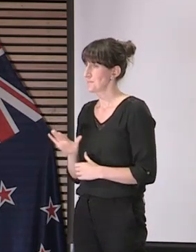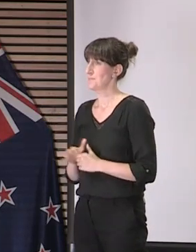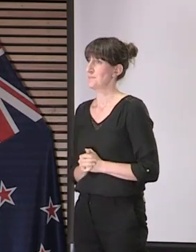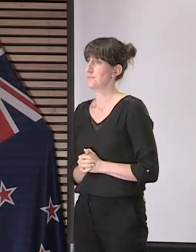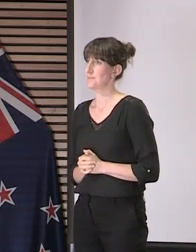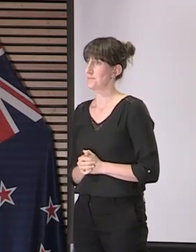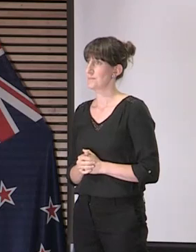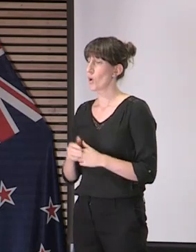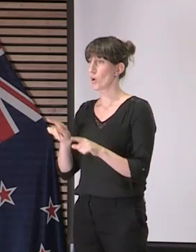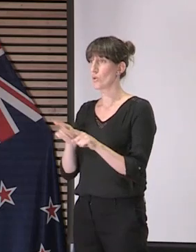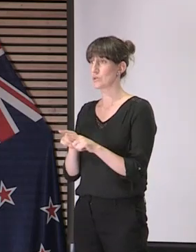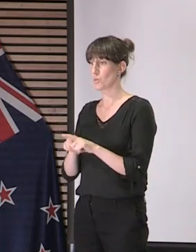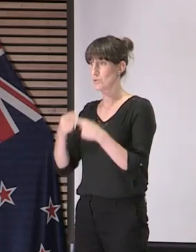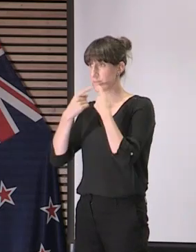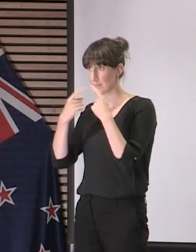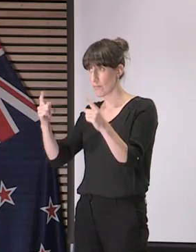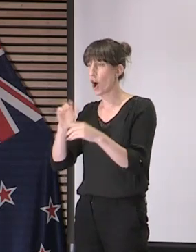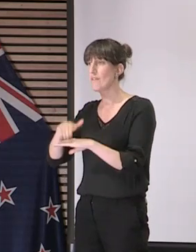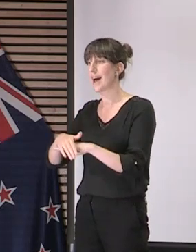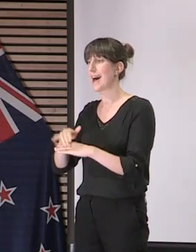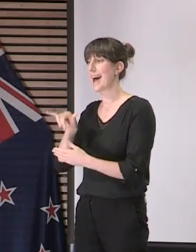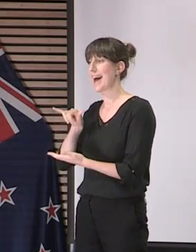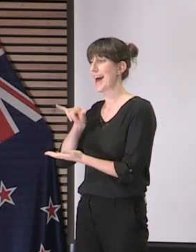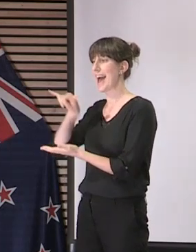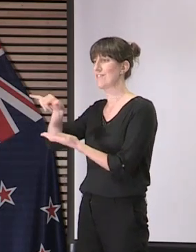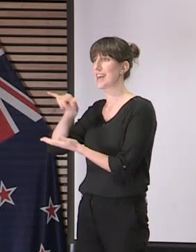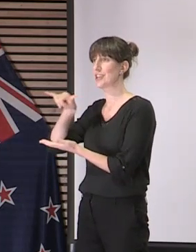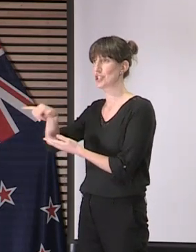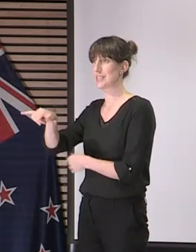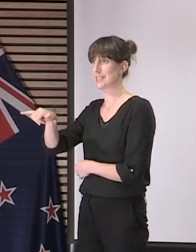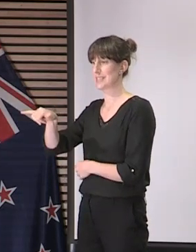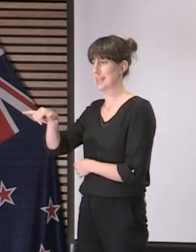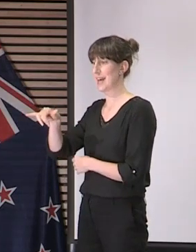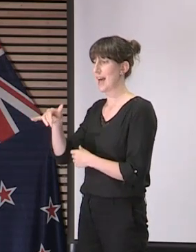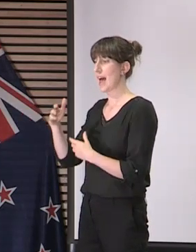scale of that cyclone as we speak. Today I also have been